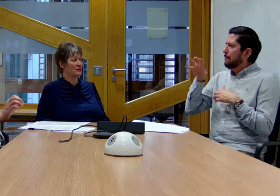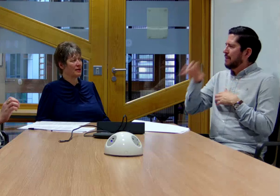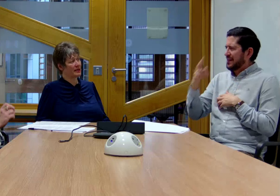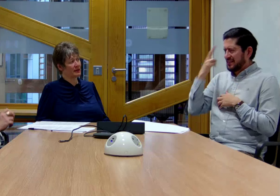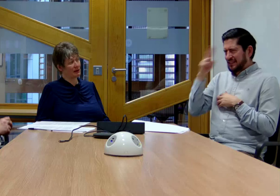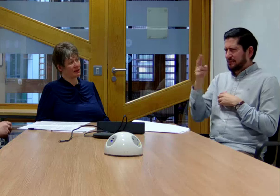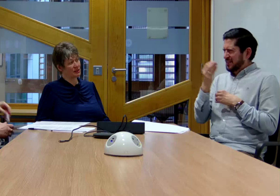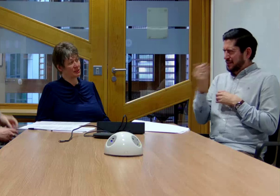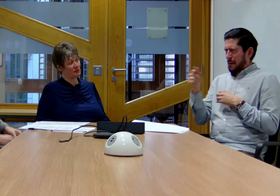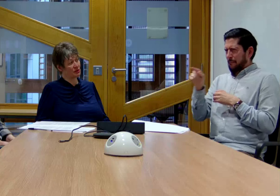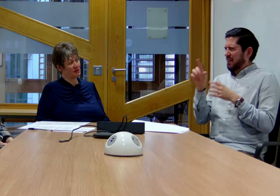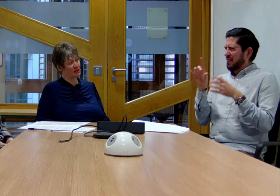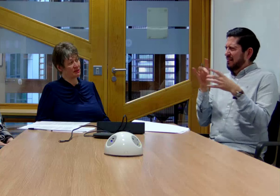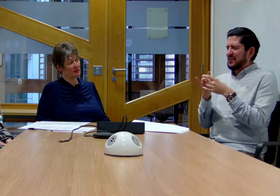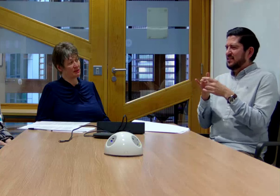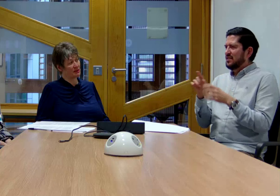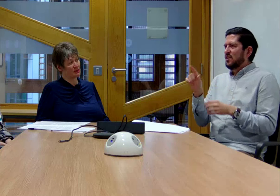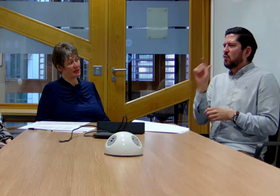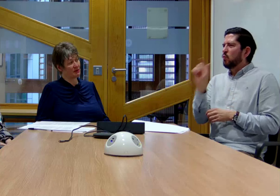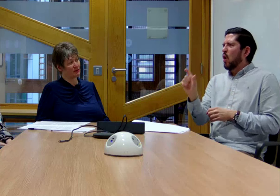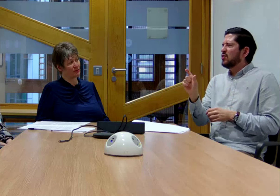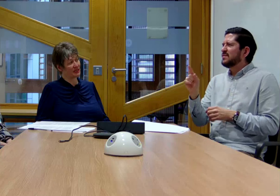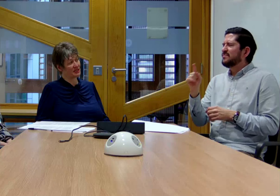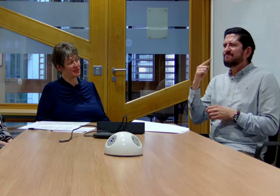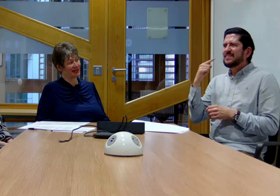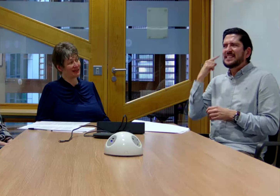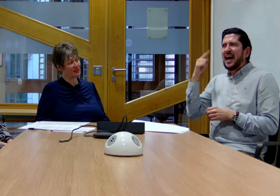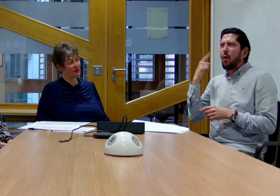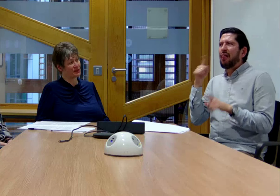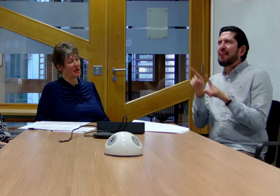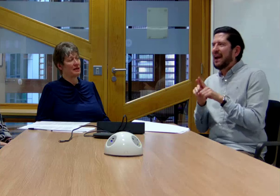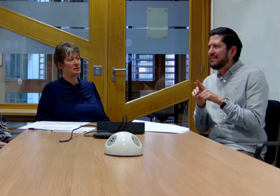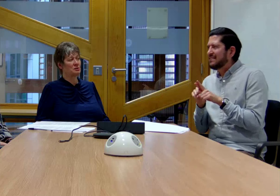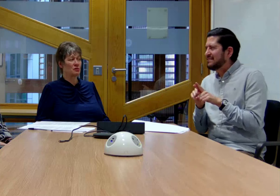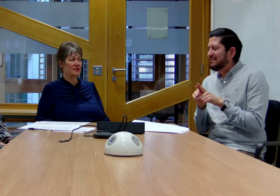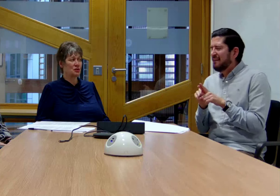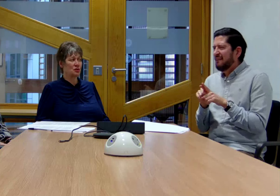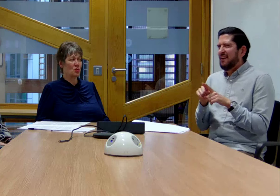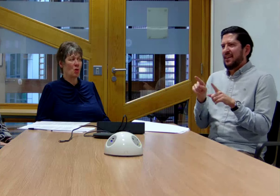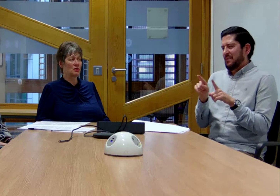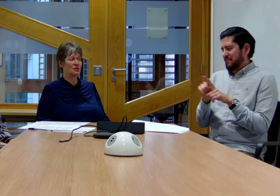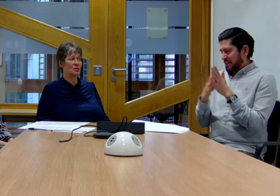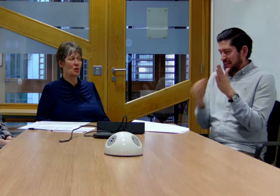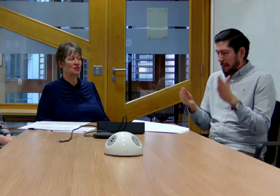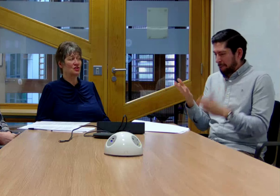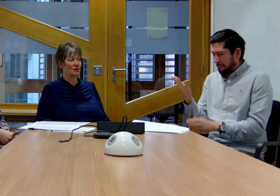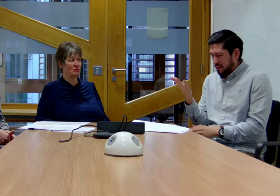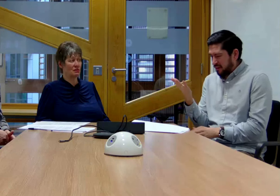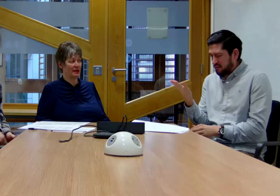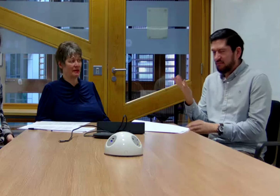However, in England it seems to be that the naming for places is slightly different.